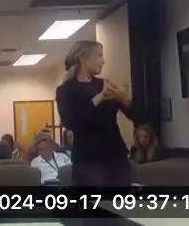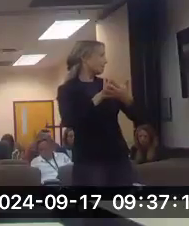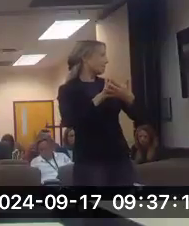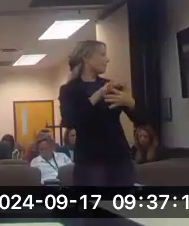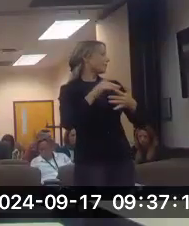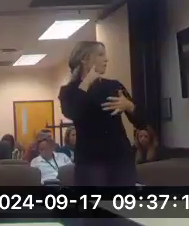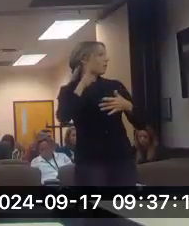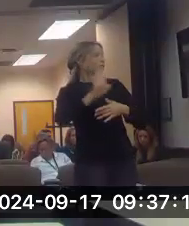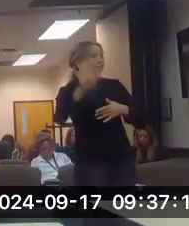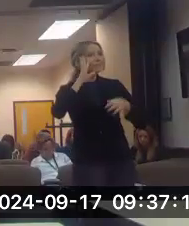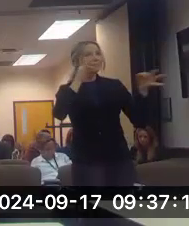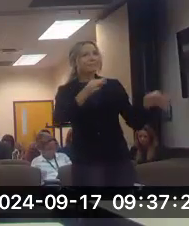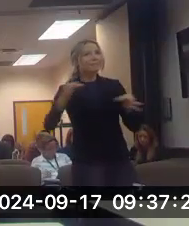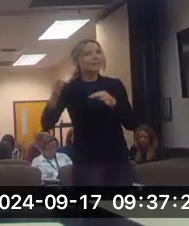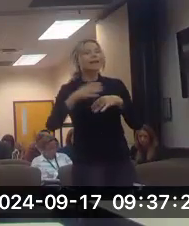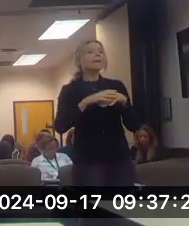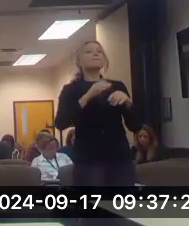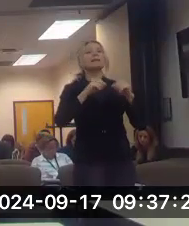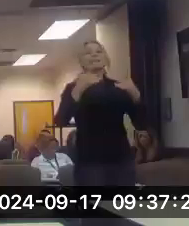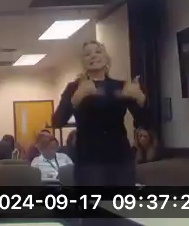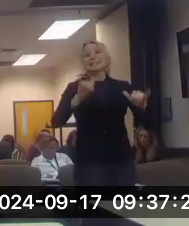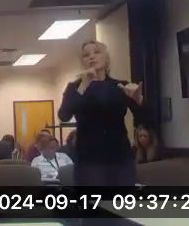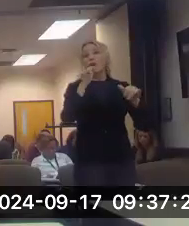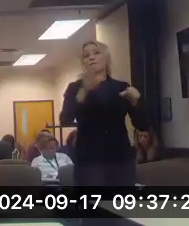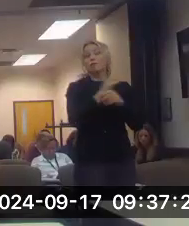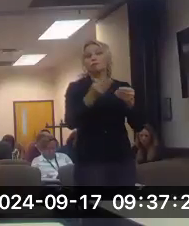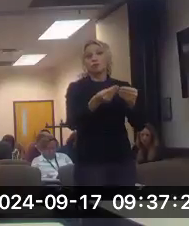Reginald Parson: it does not fully resolve the important issues related to agency discretion.